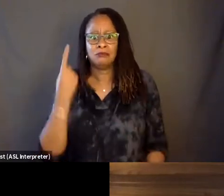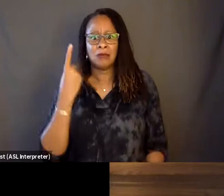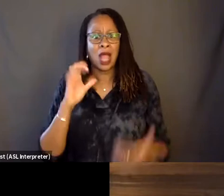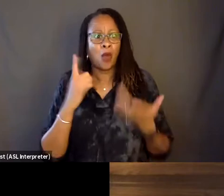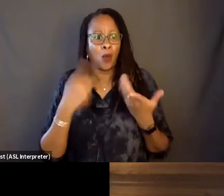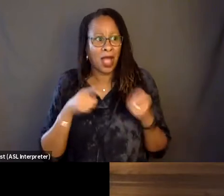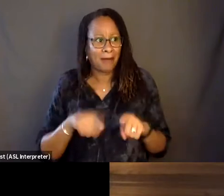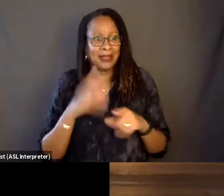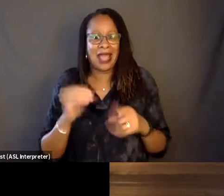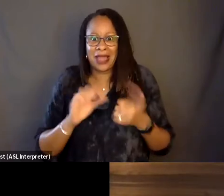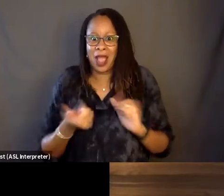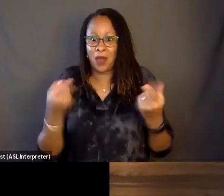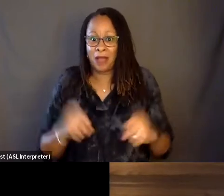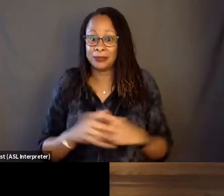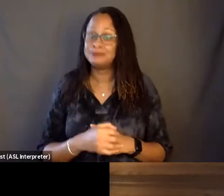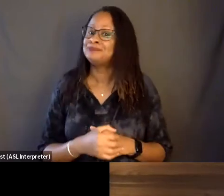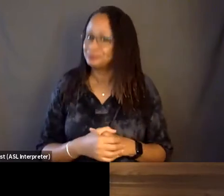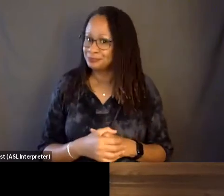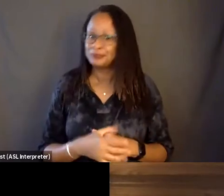And so Mark and I were constantly